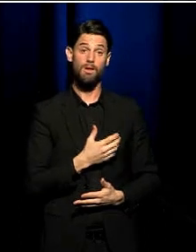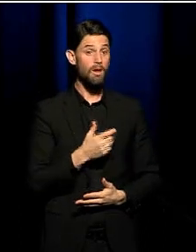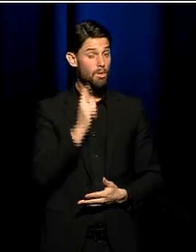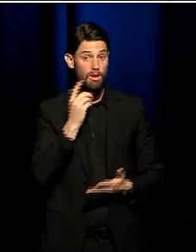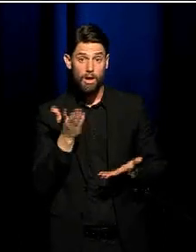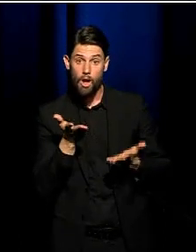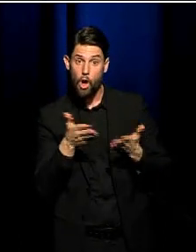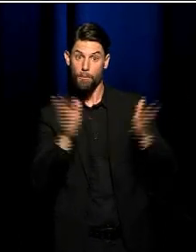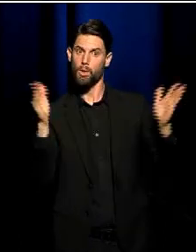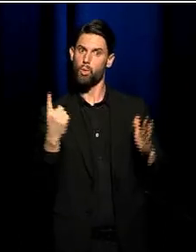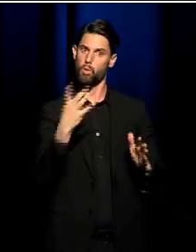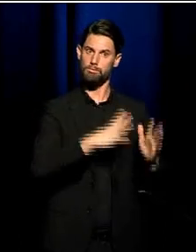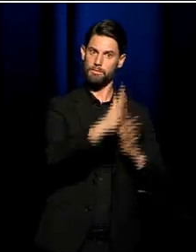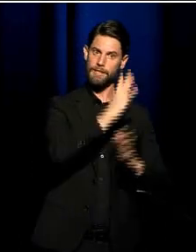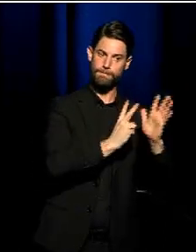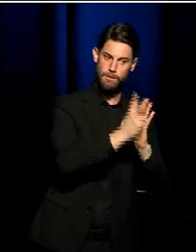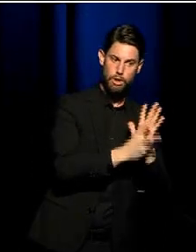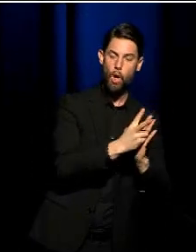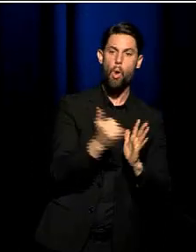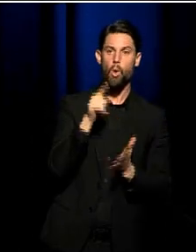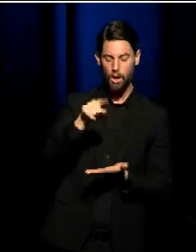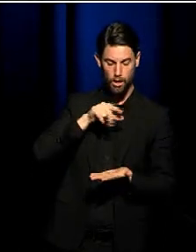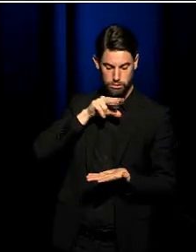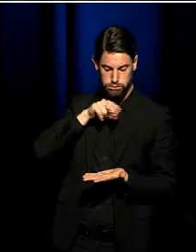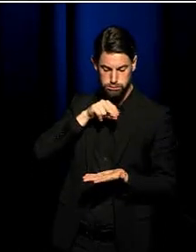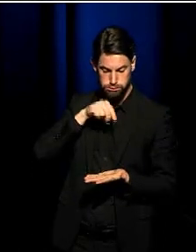acknowledge the challenges for people with English as a second